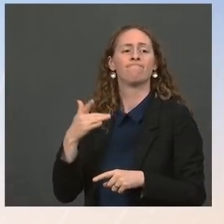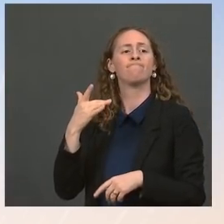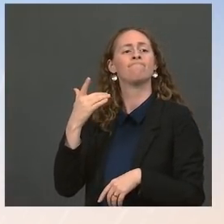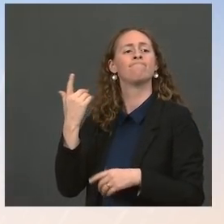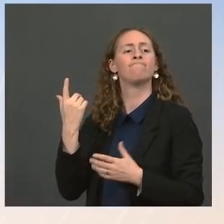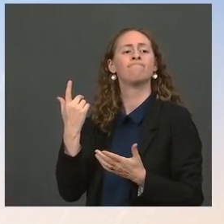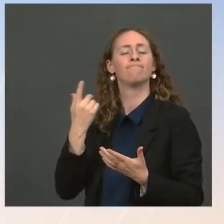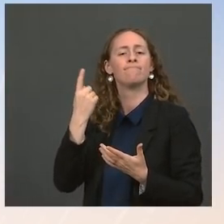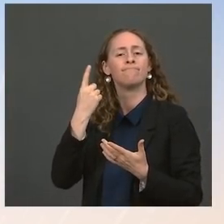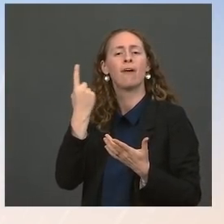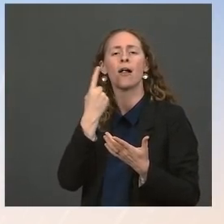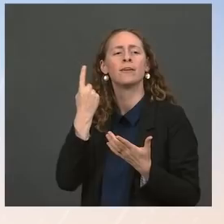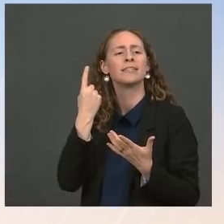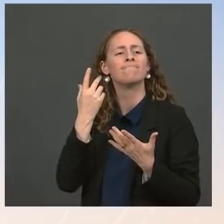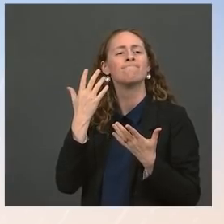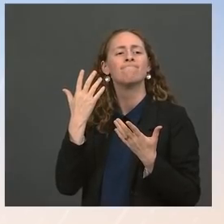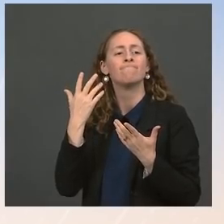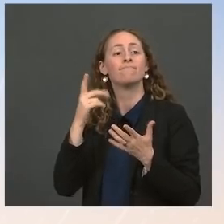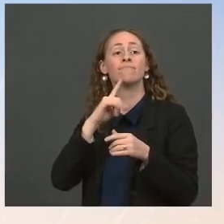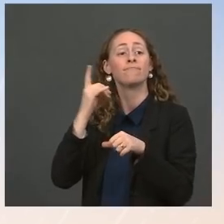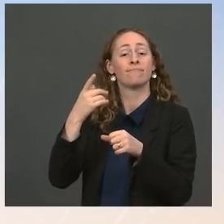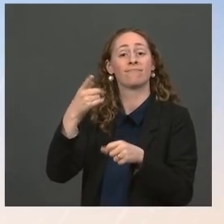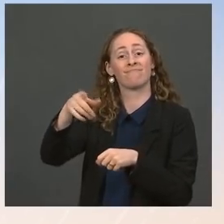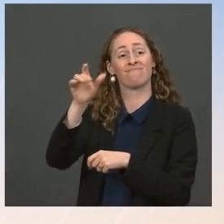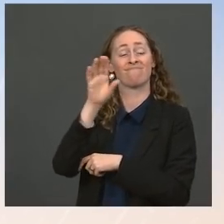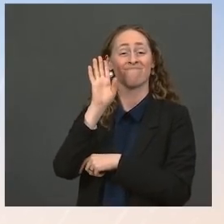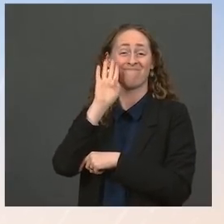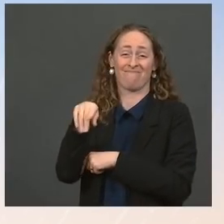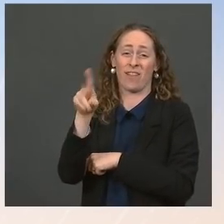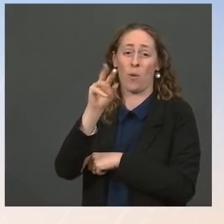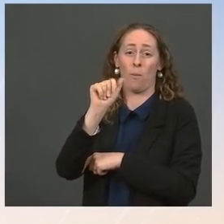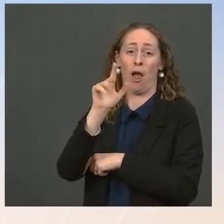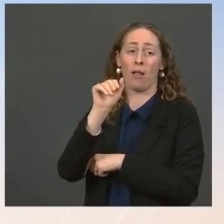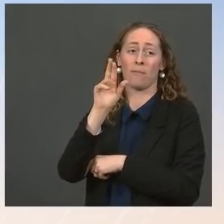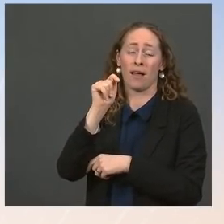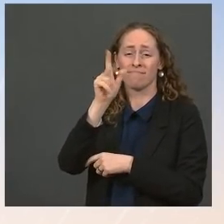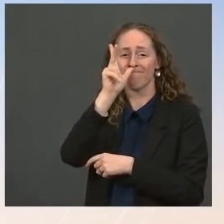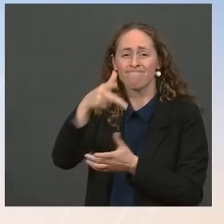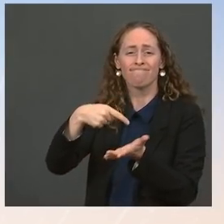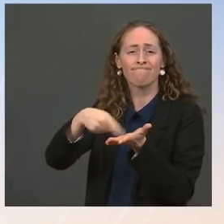as paying workers pretty bad wages in the view of those that were running.